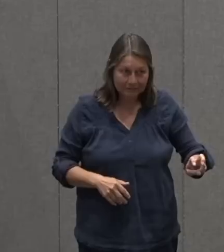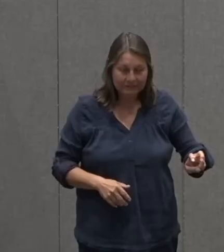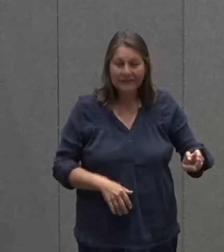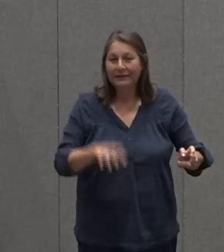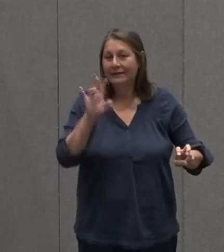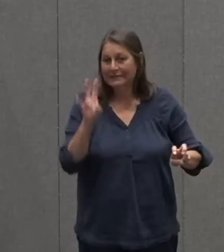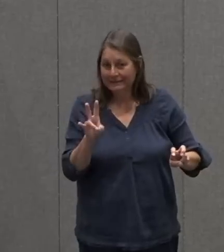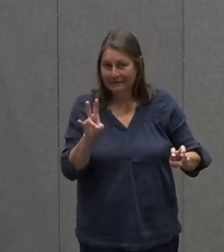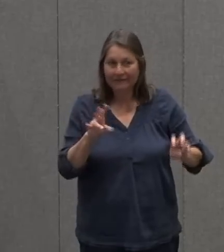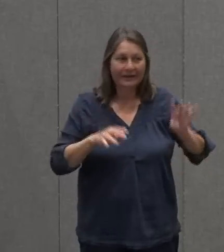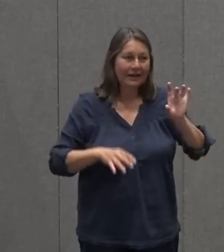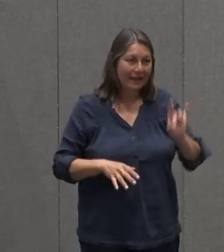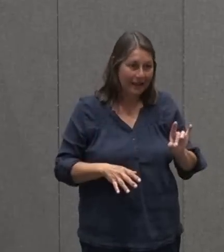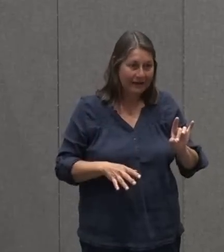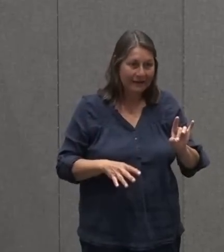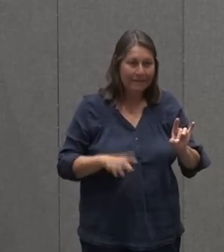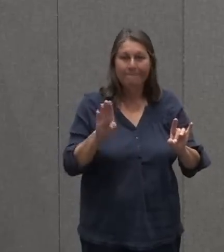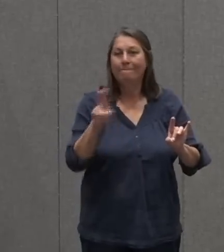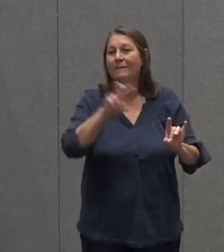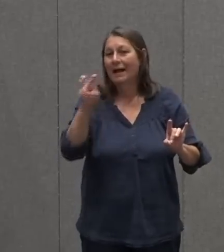Seven. Eight. Buzz.